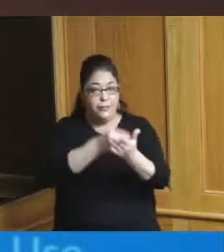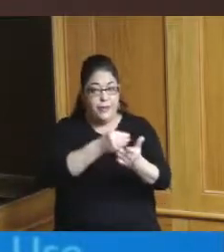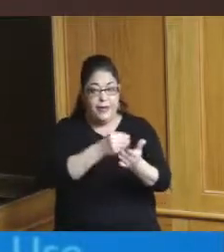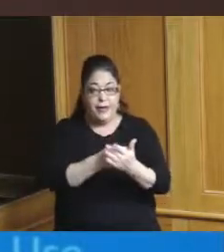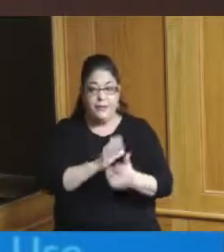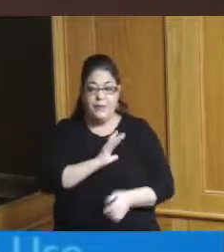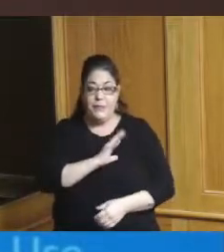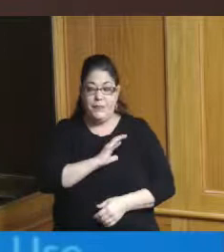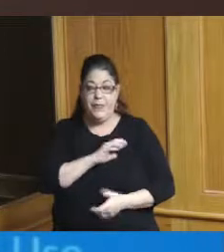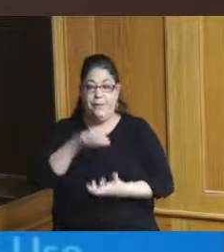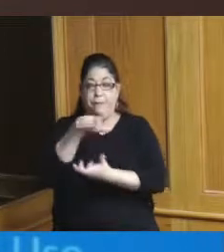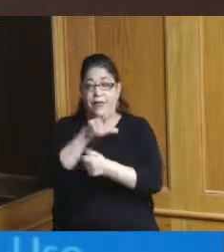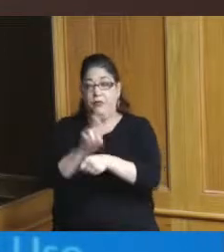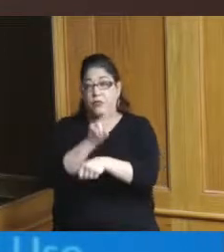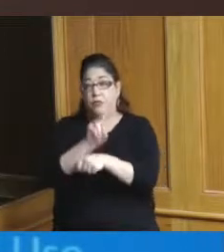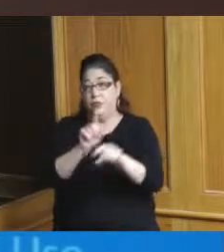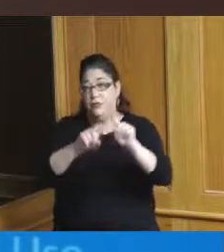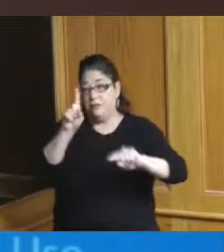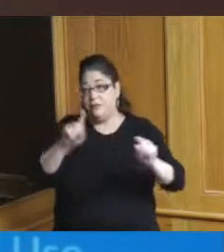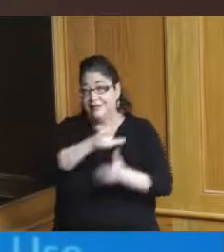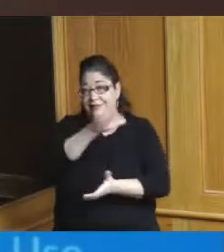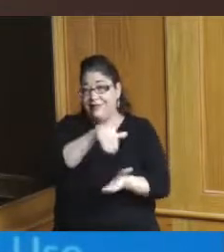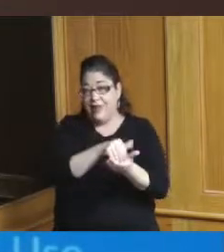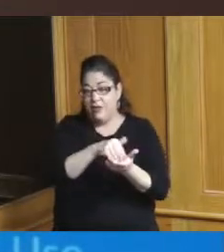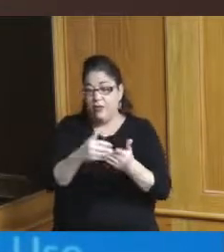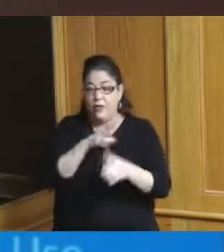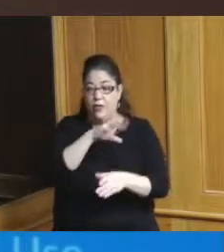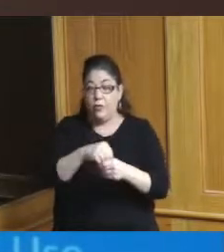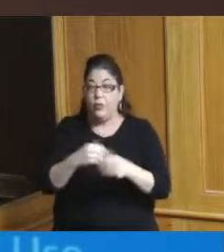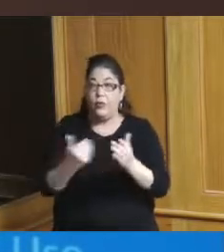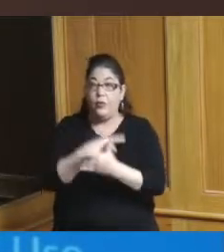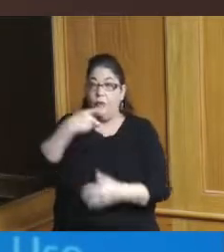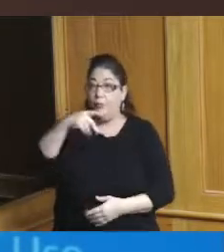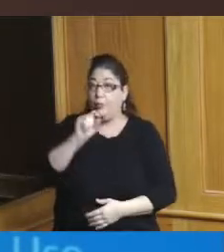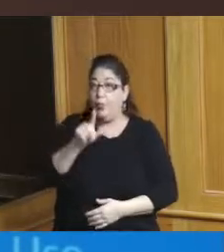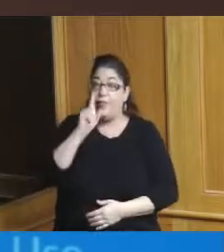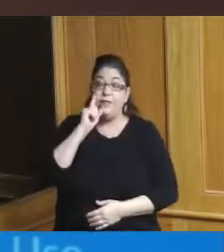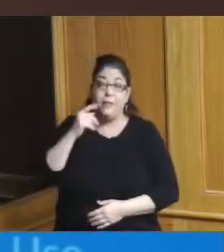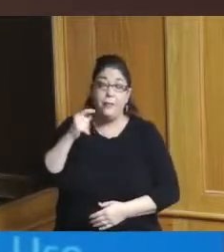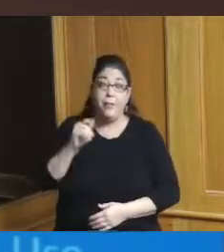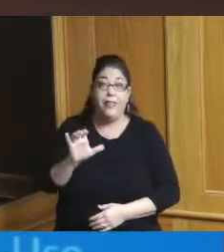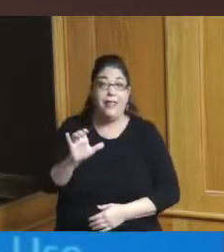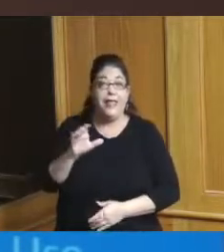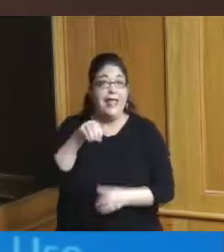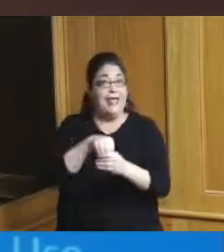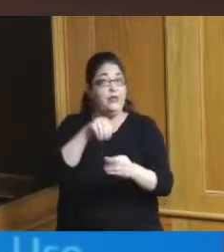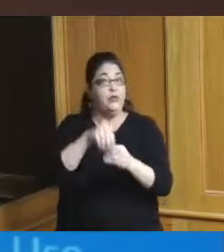a mixed-use center that includes a new pool public pool indoor pool that the high school would use